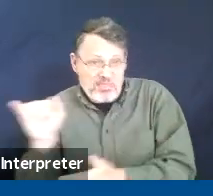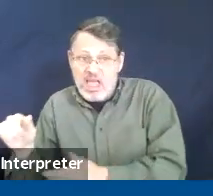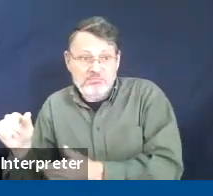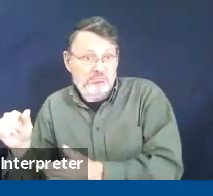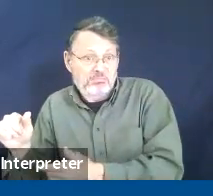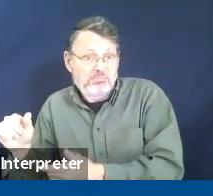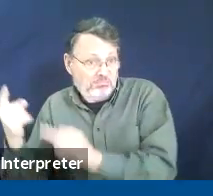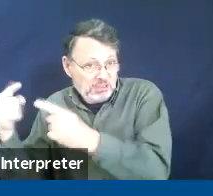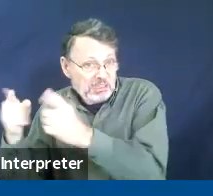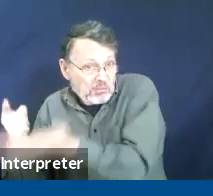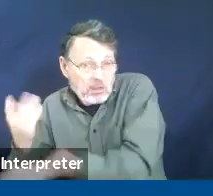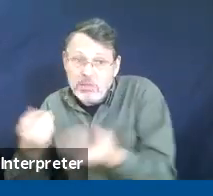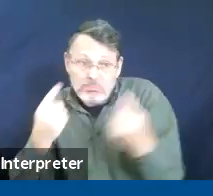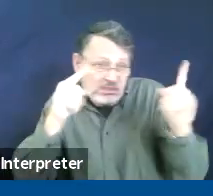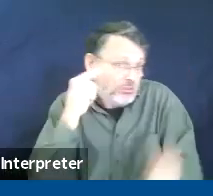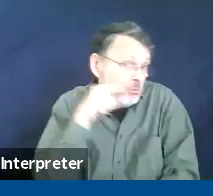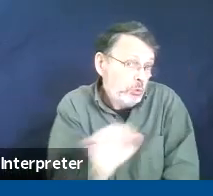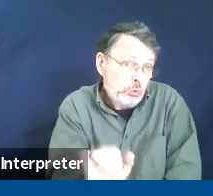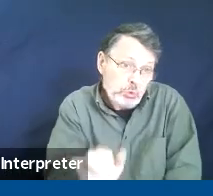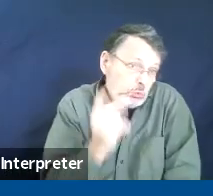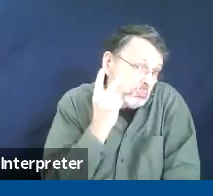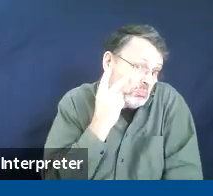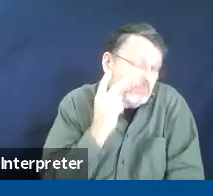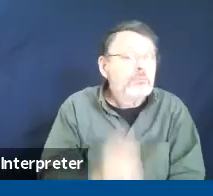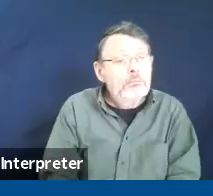Does that help?